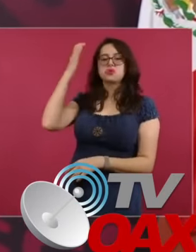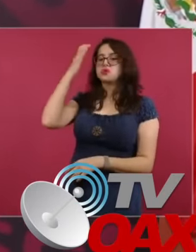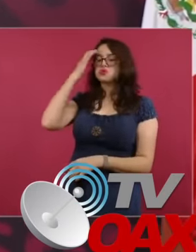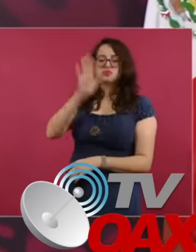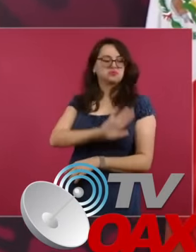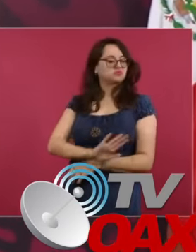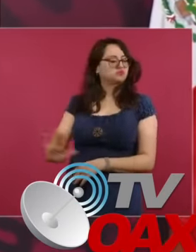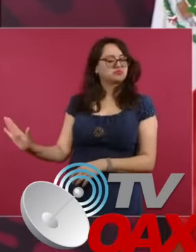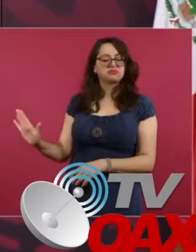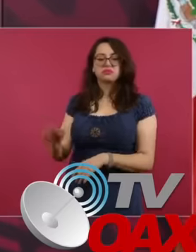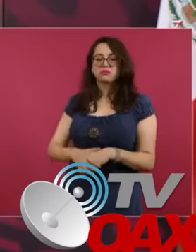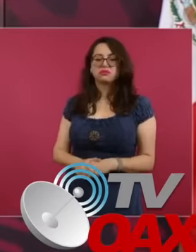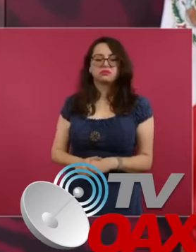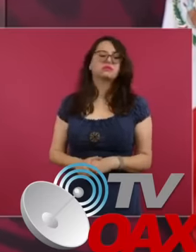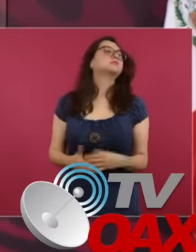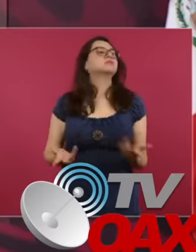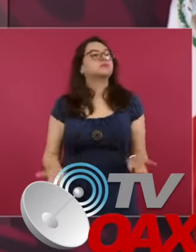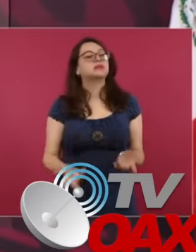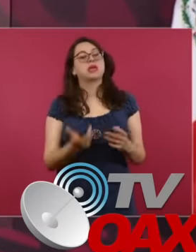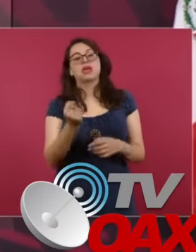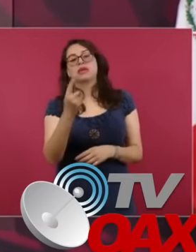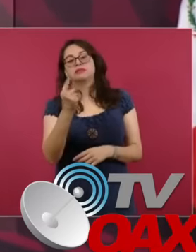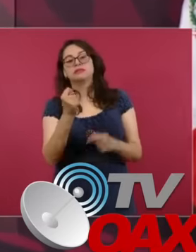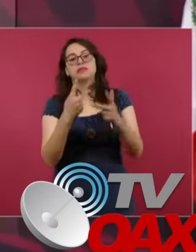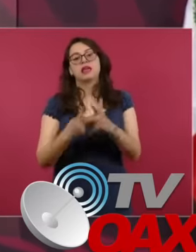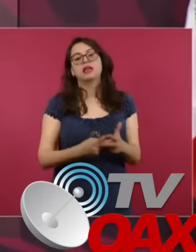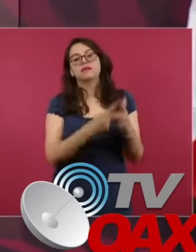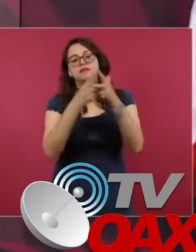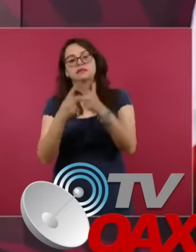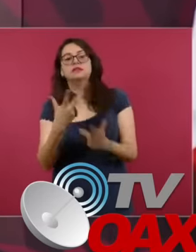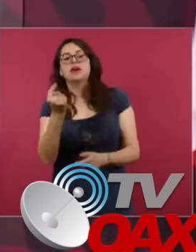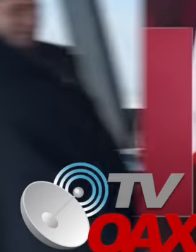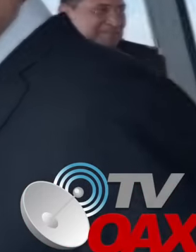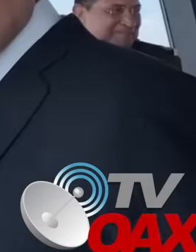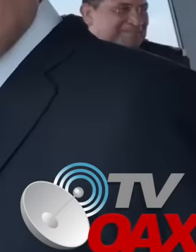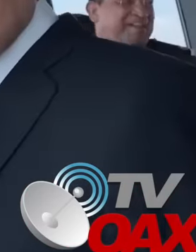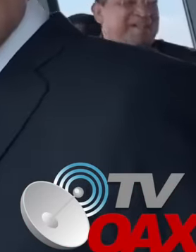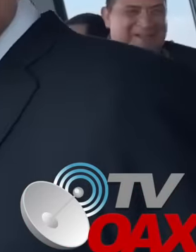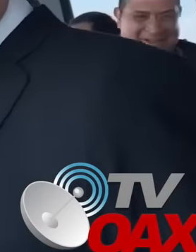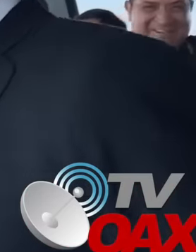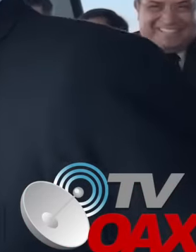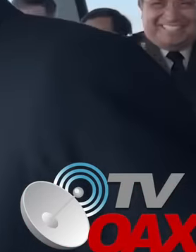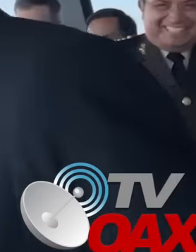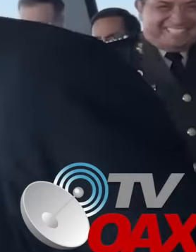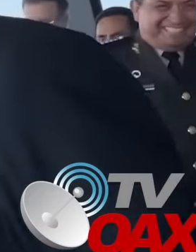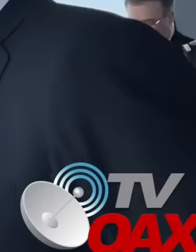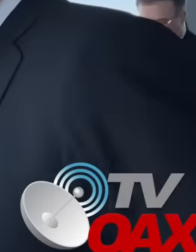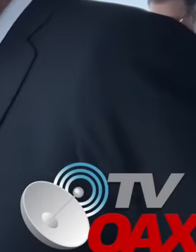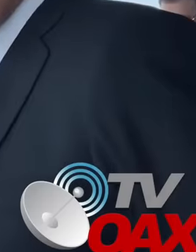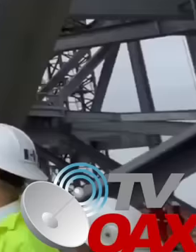Claudia Sham, we are going to win because the people of Mexico want the fourth transformation to continue